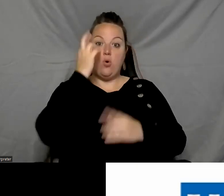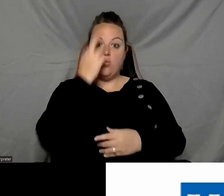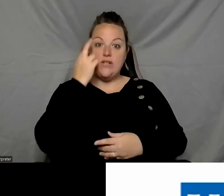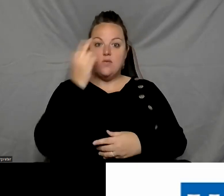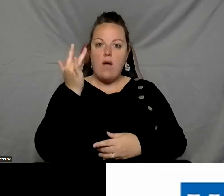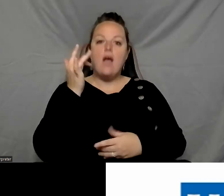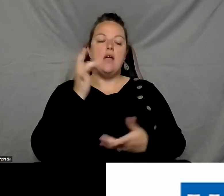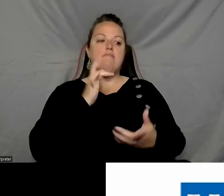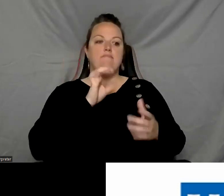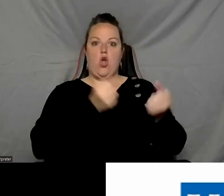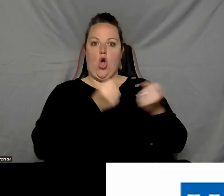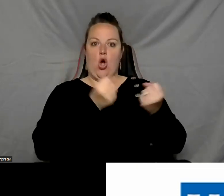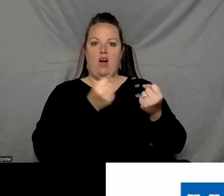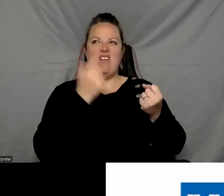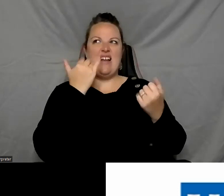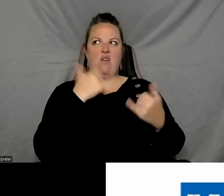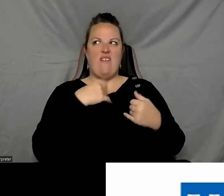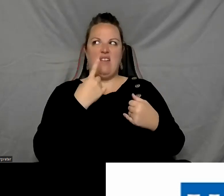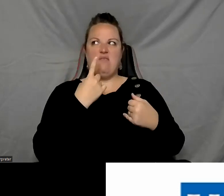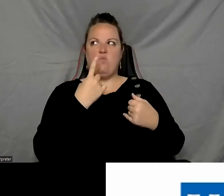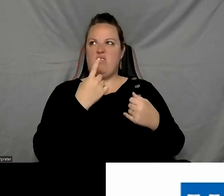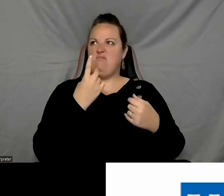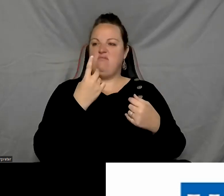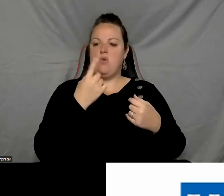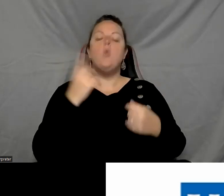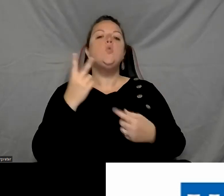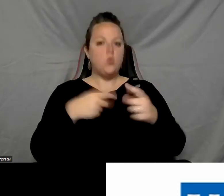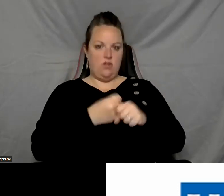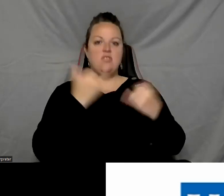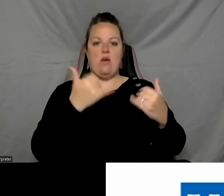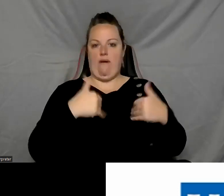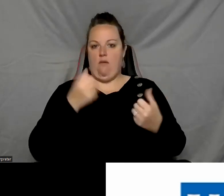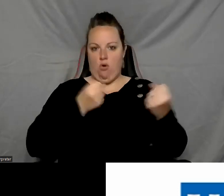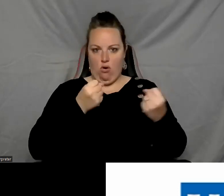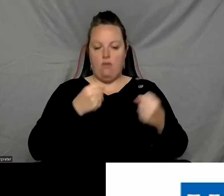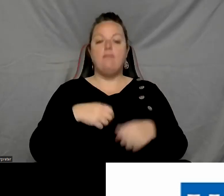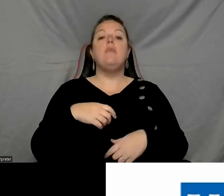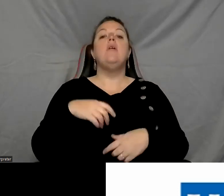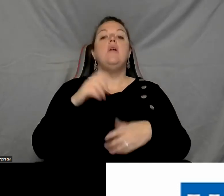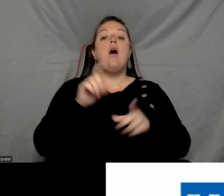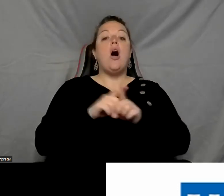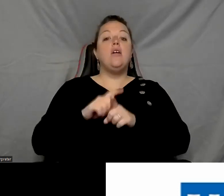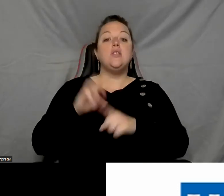now. Almost 2 years, it'll be 2 years in August. I also get $600 grants every semester for